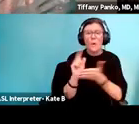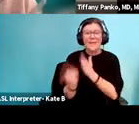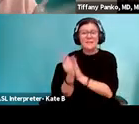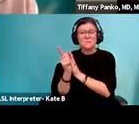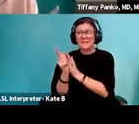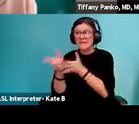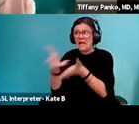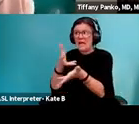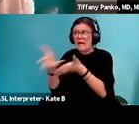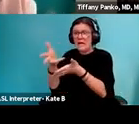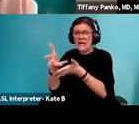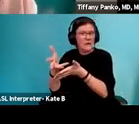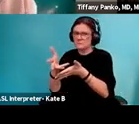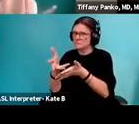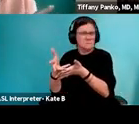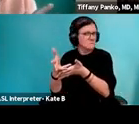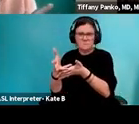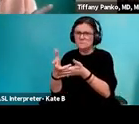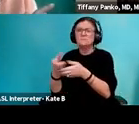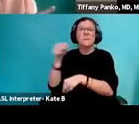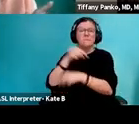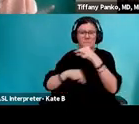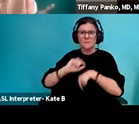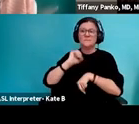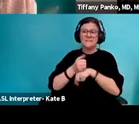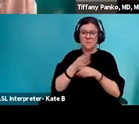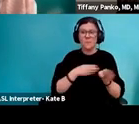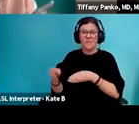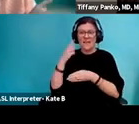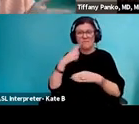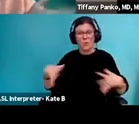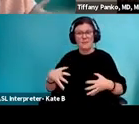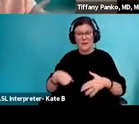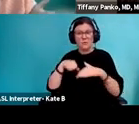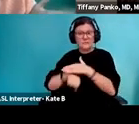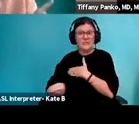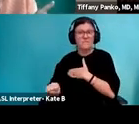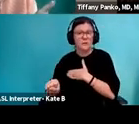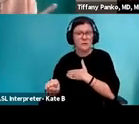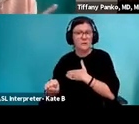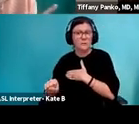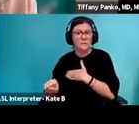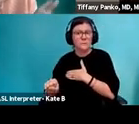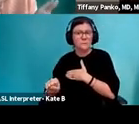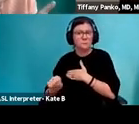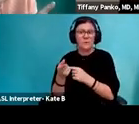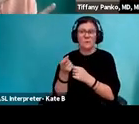to try to have a plan for labor and delivery. You may want to see the anesthesiologist for